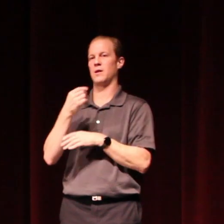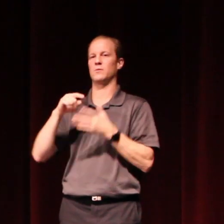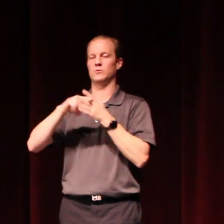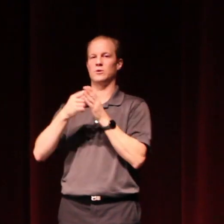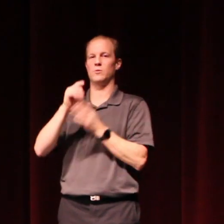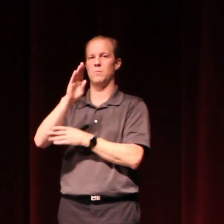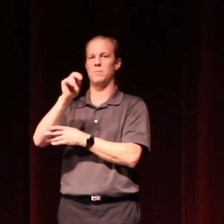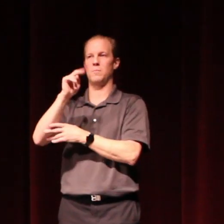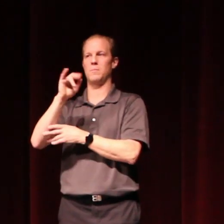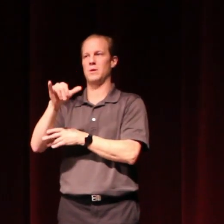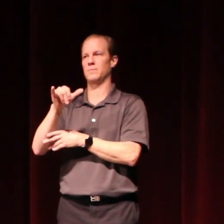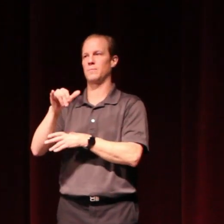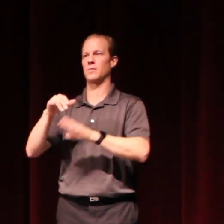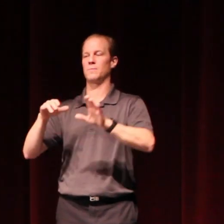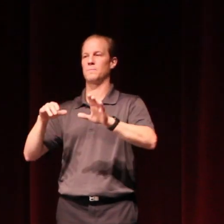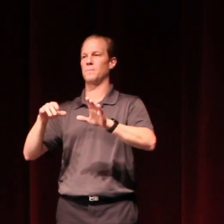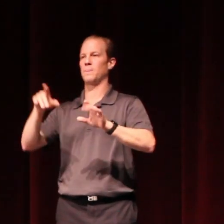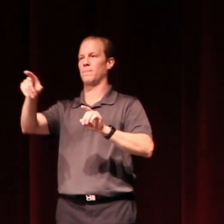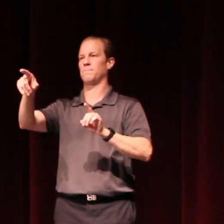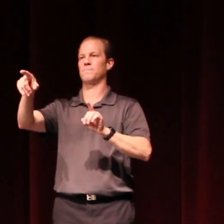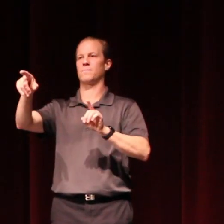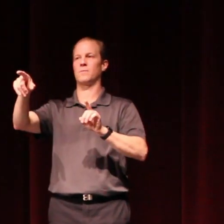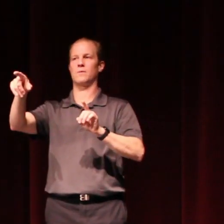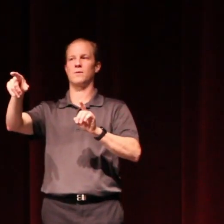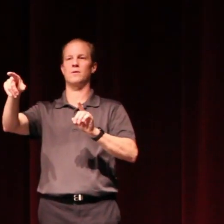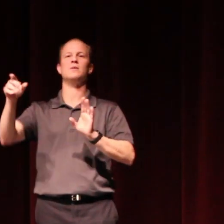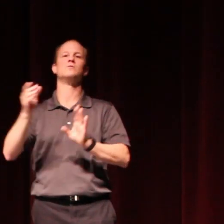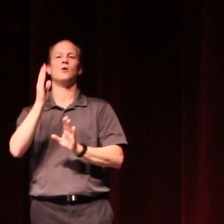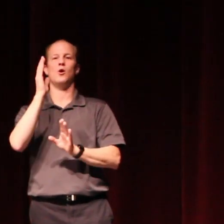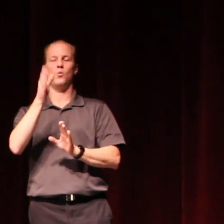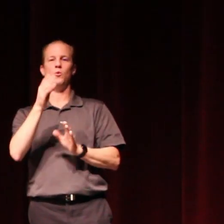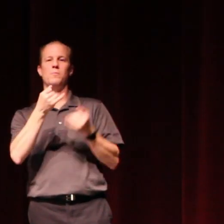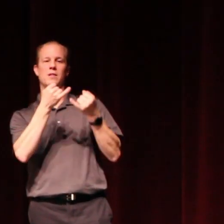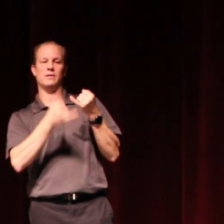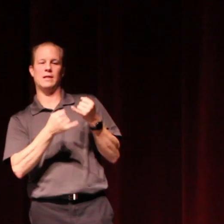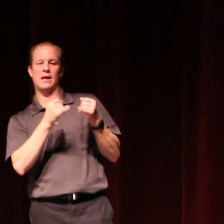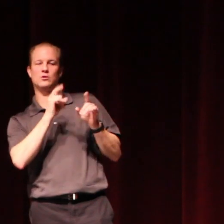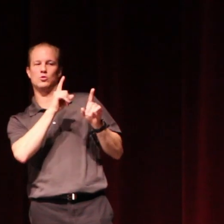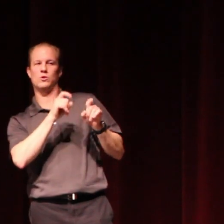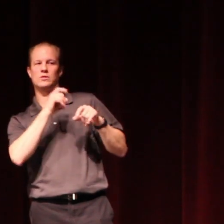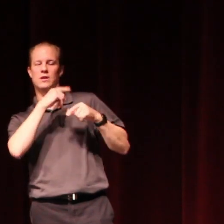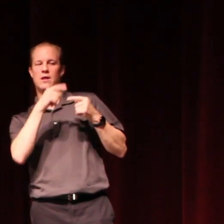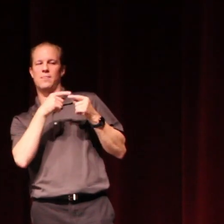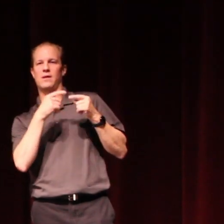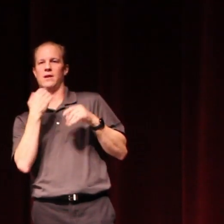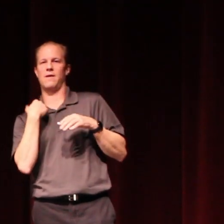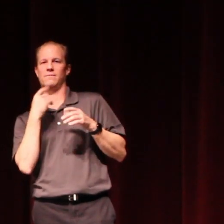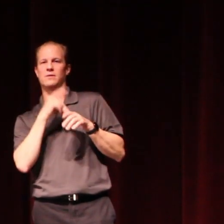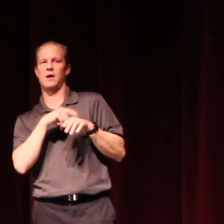And before beginning this, we, this will be the last question then we'll allow time for a wrap up.